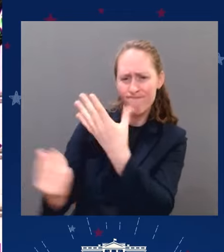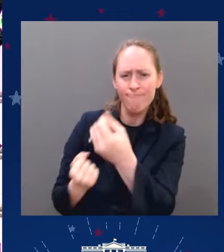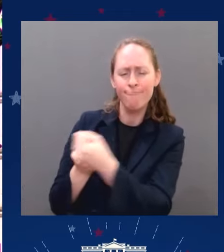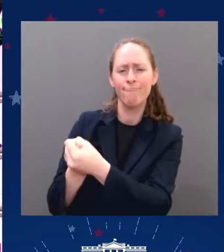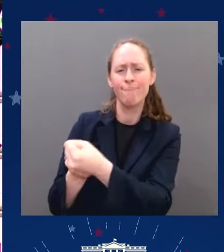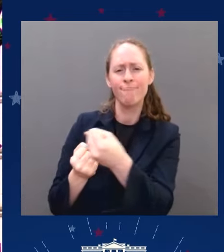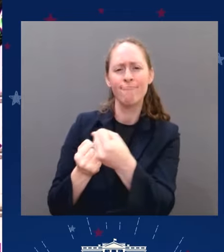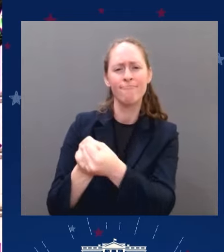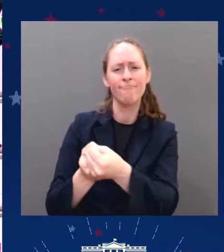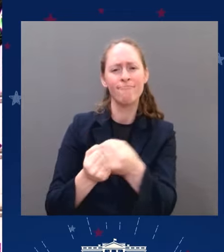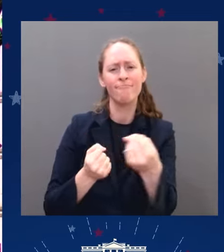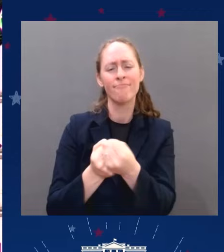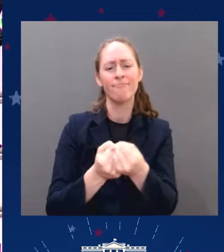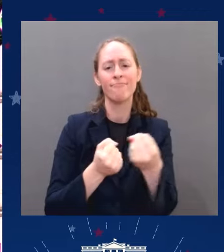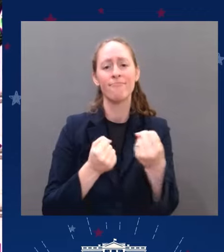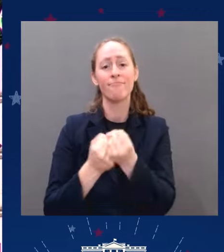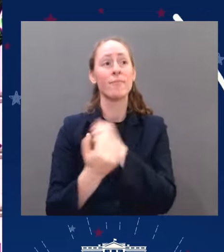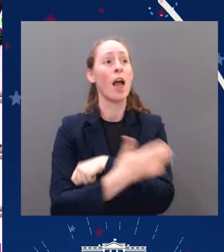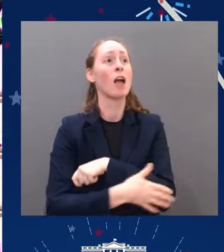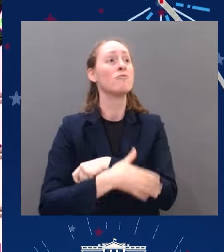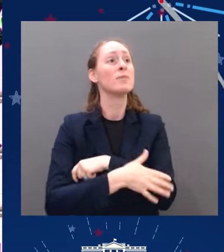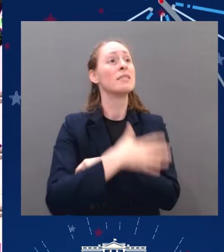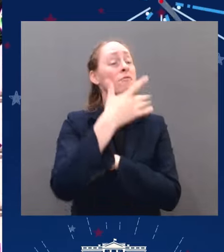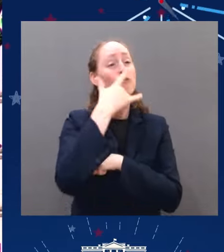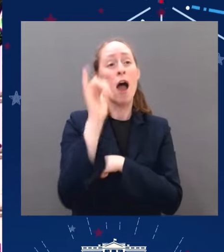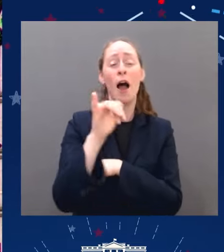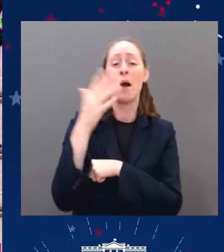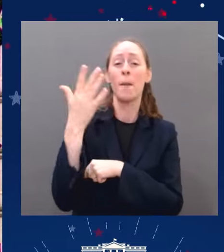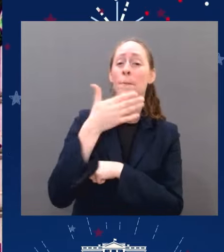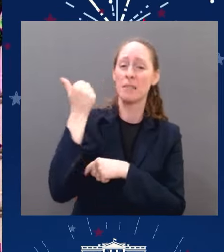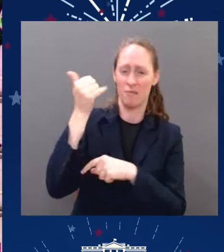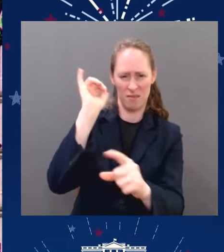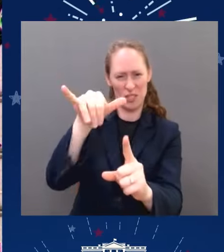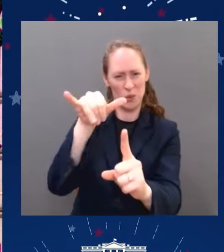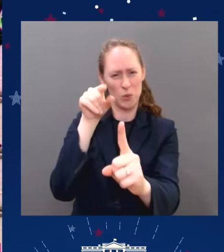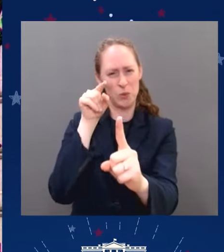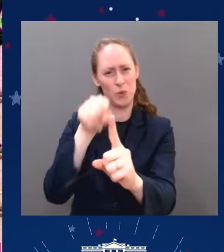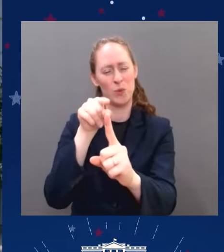You inspire us to rise to that same call of service.